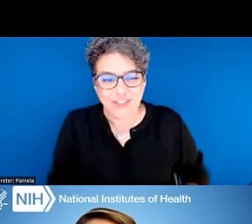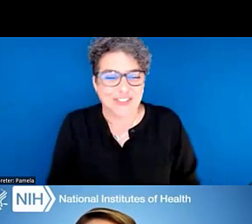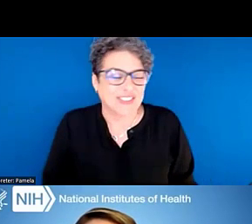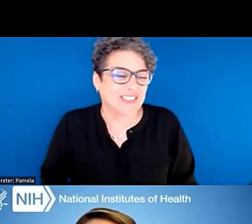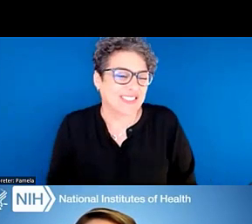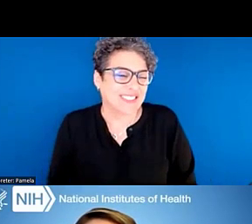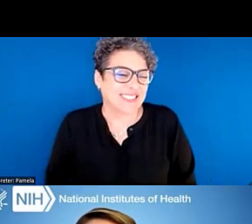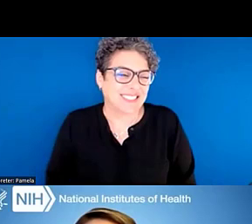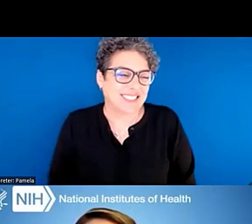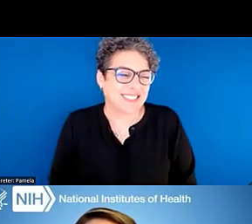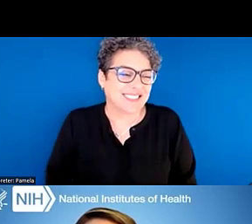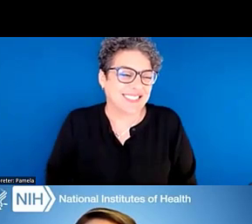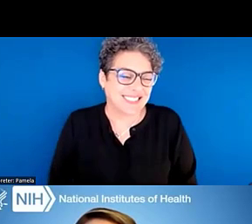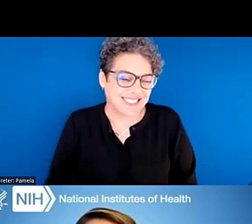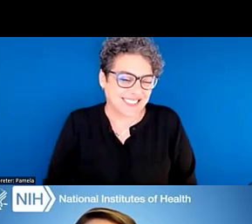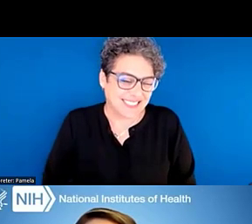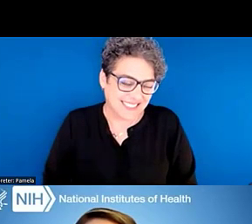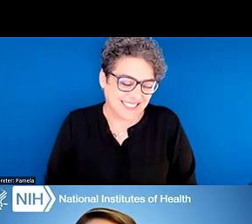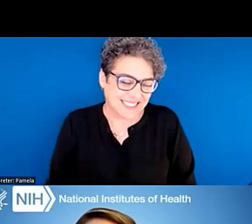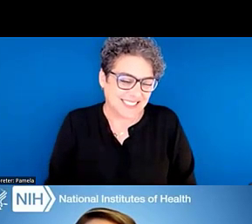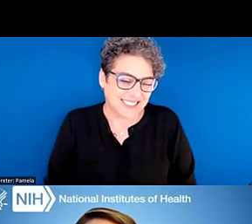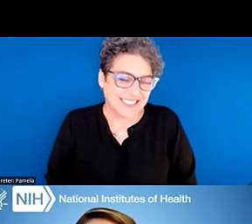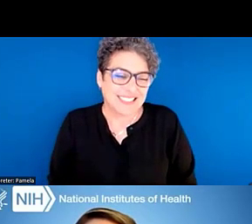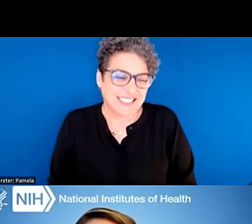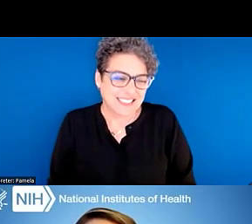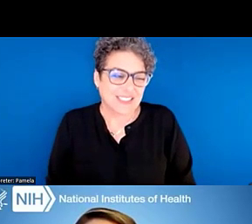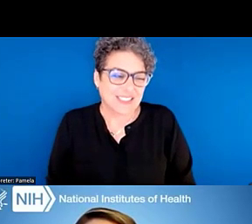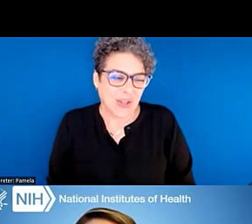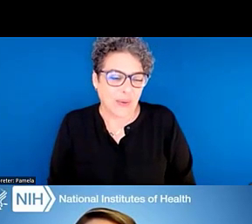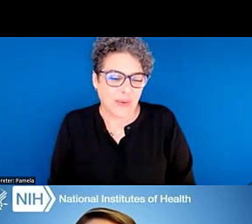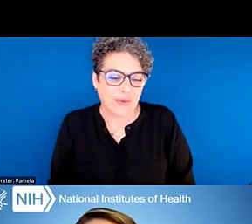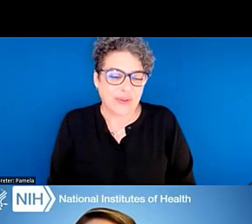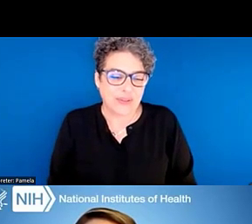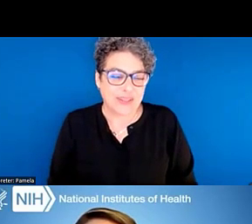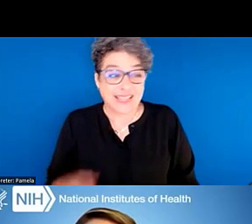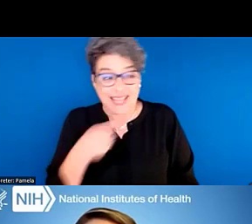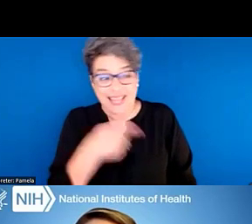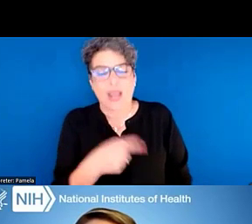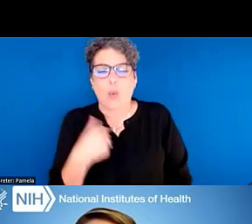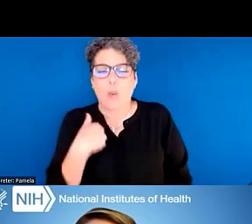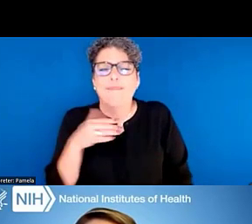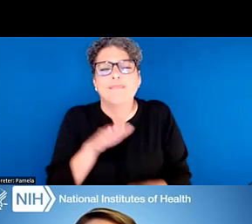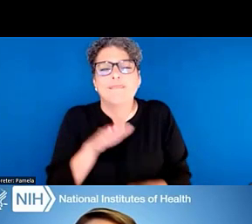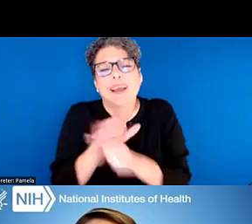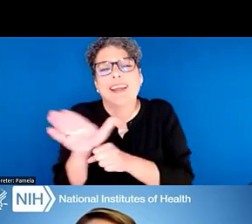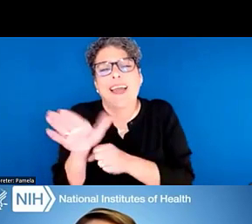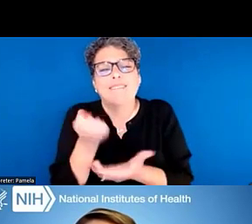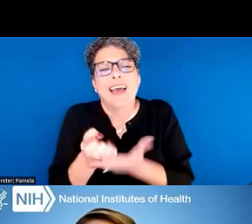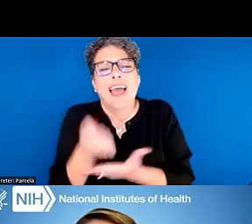Yeah, so here we have enough evidence to move forward, and one thing we haven't asked